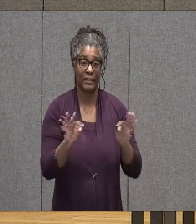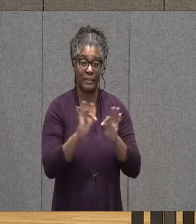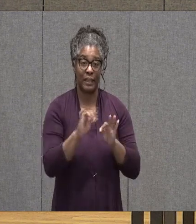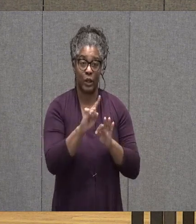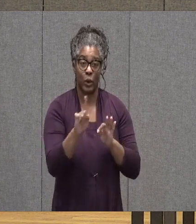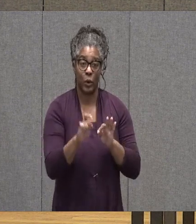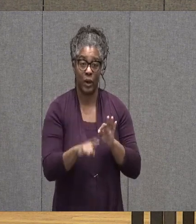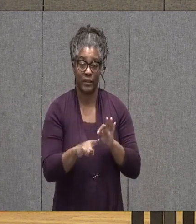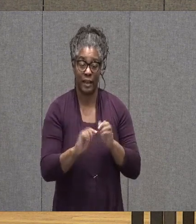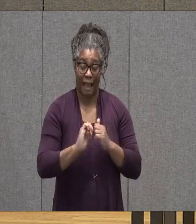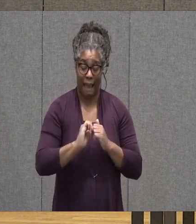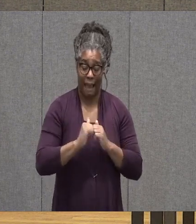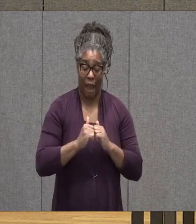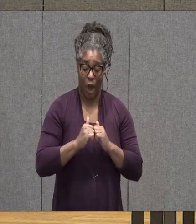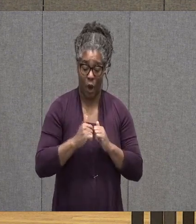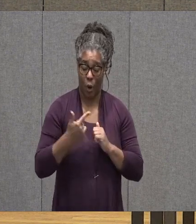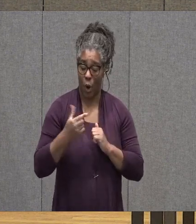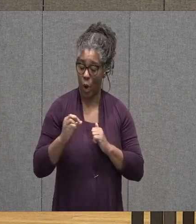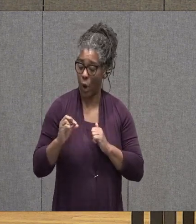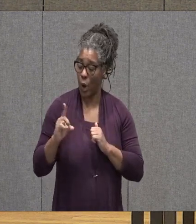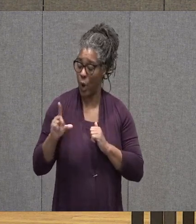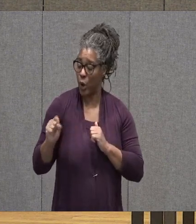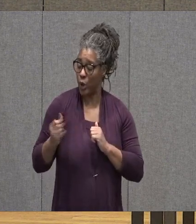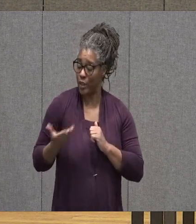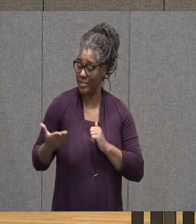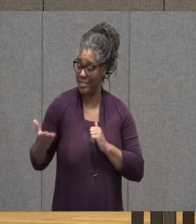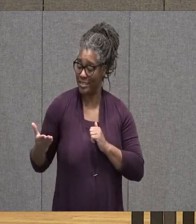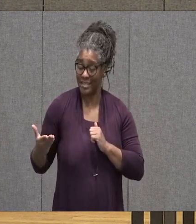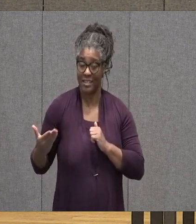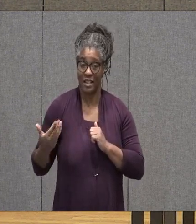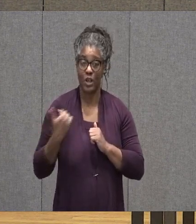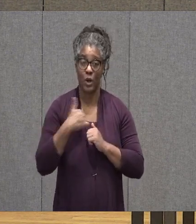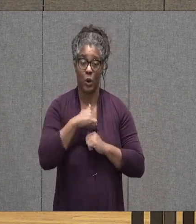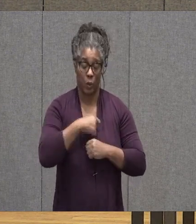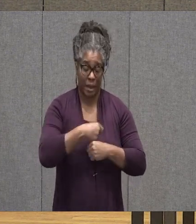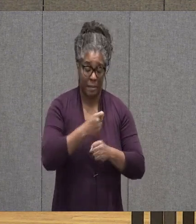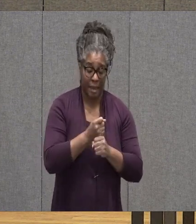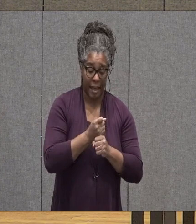how do the goods we make, buy, and sell connect us?